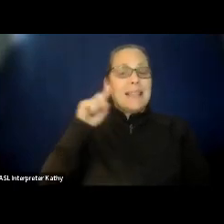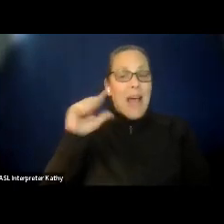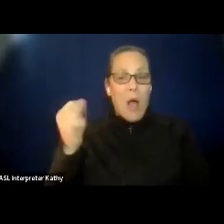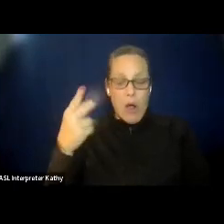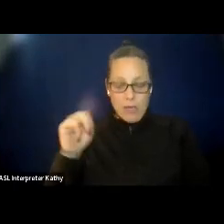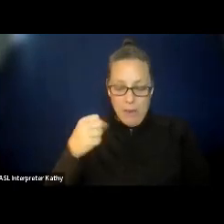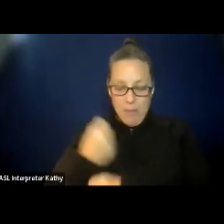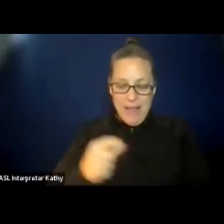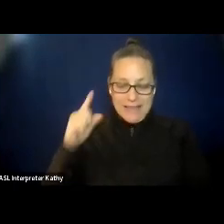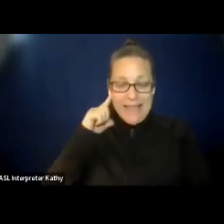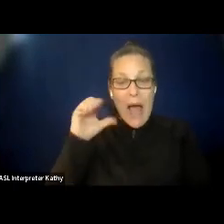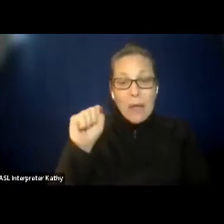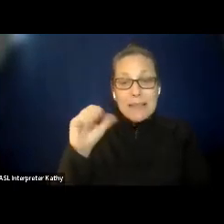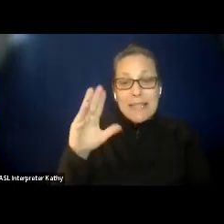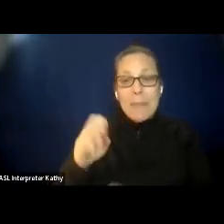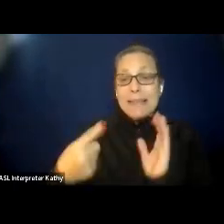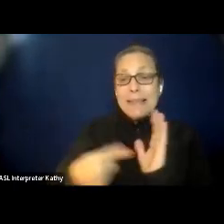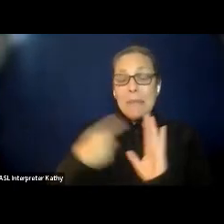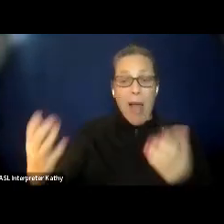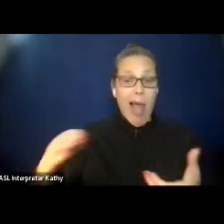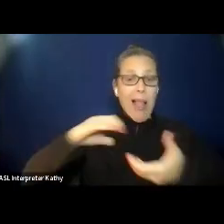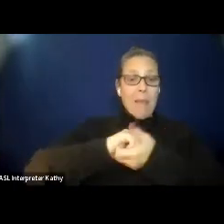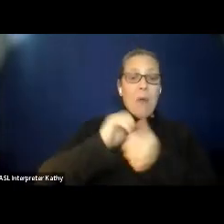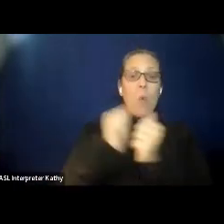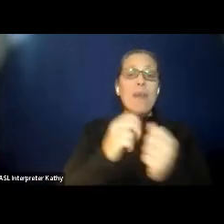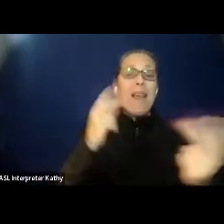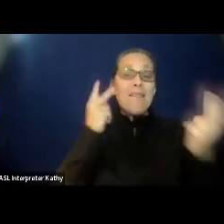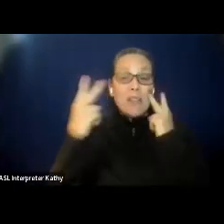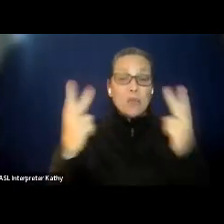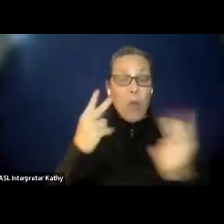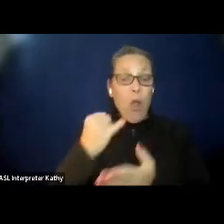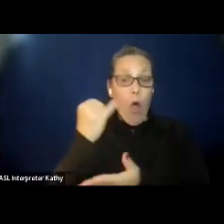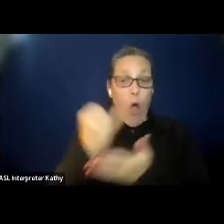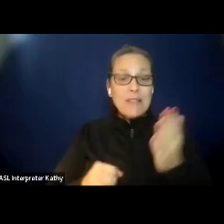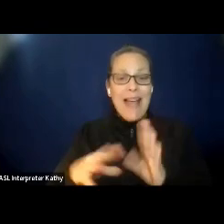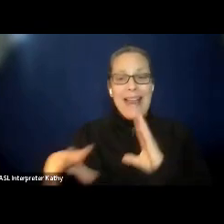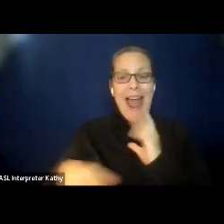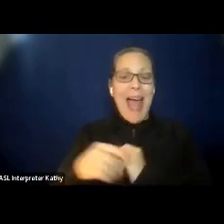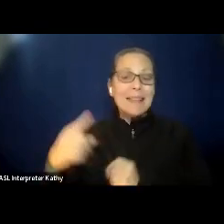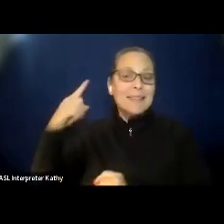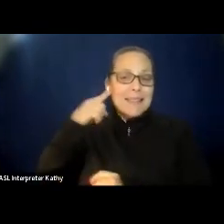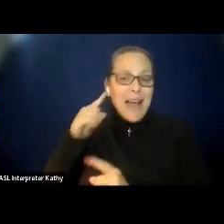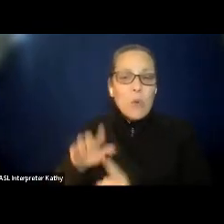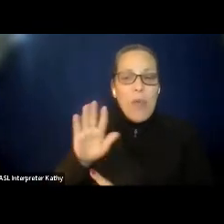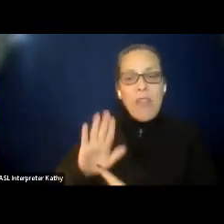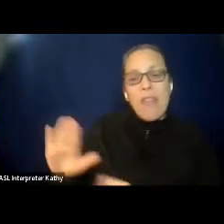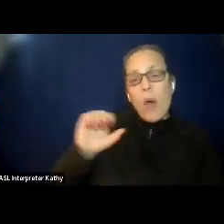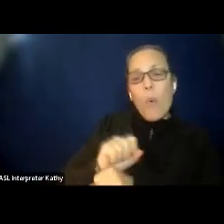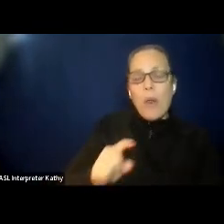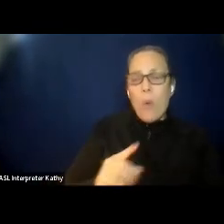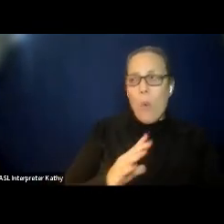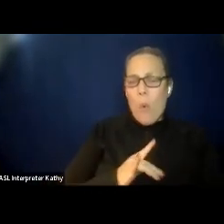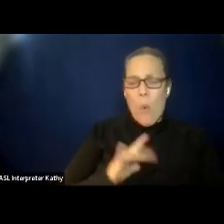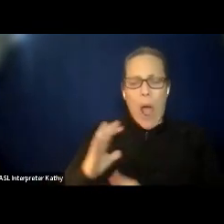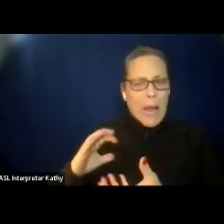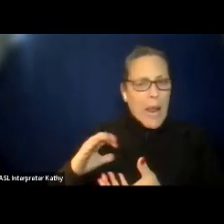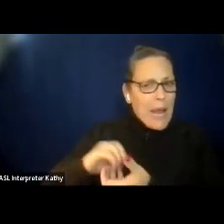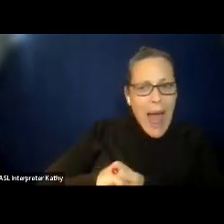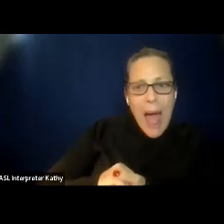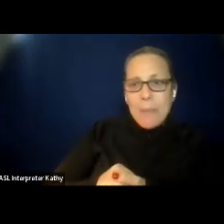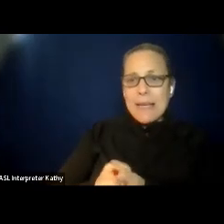visually impaired and he's a sound artist and he creates these incredible soundscapes and collaborates with visual